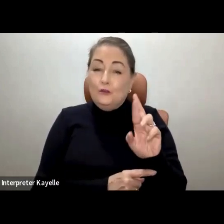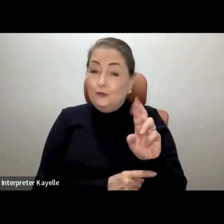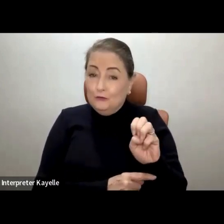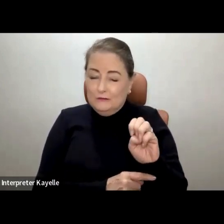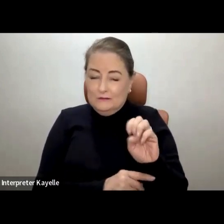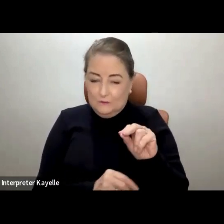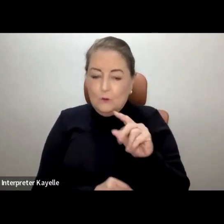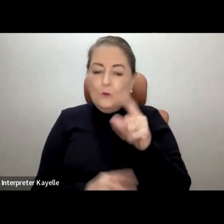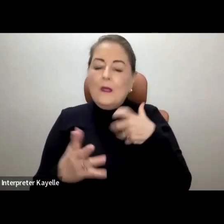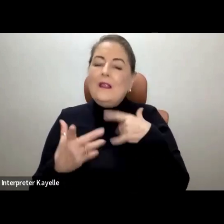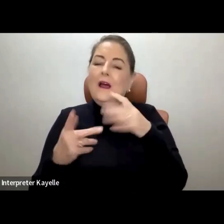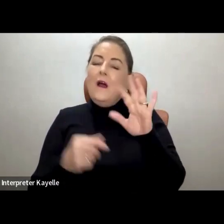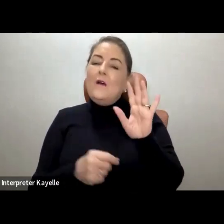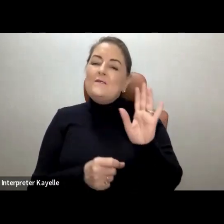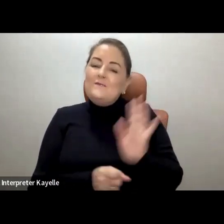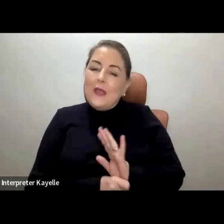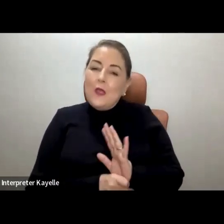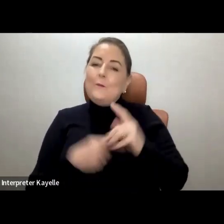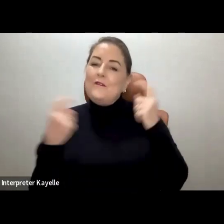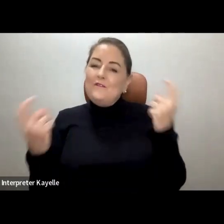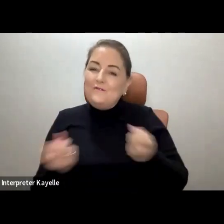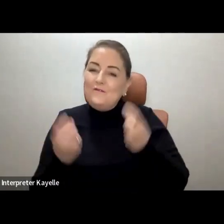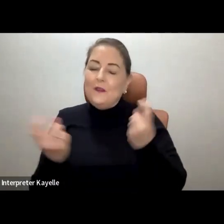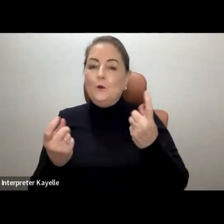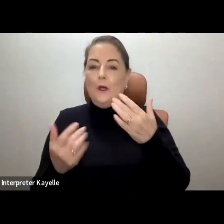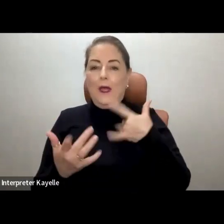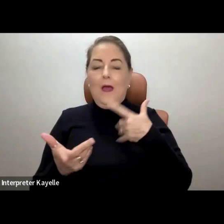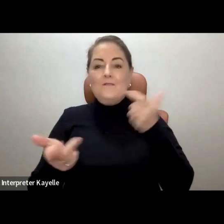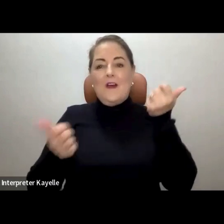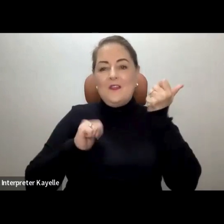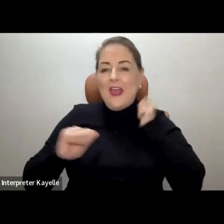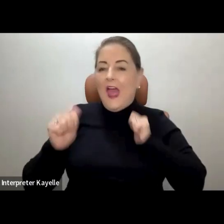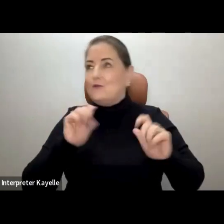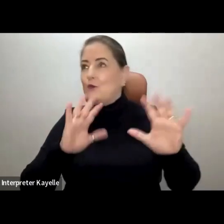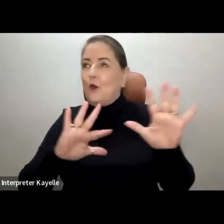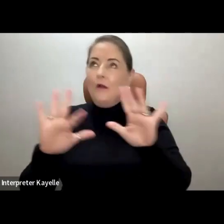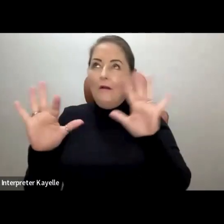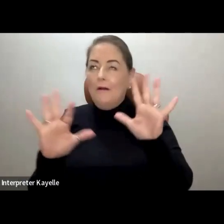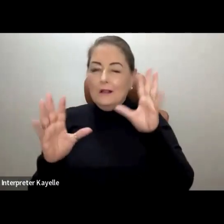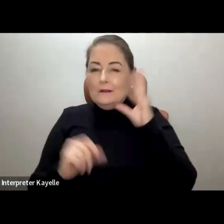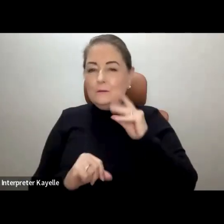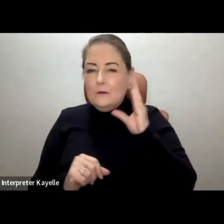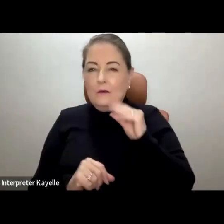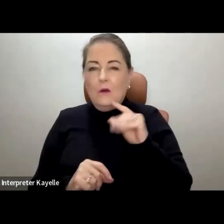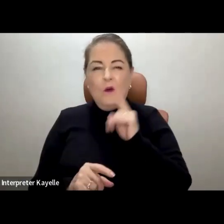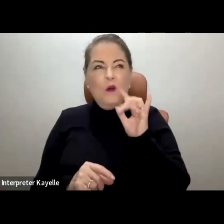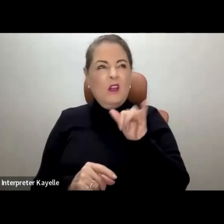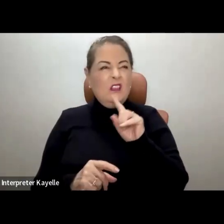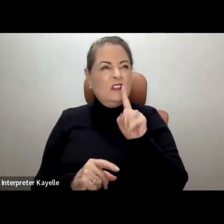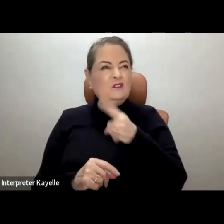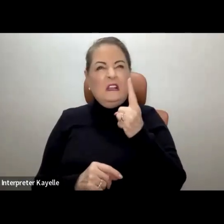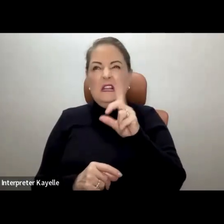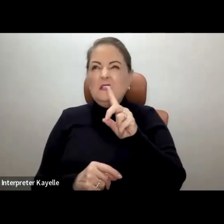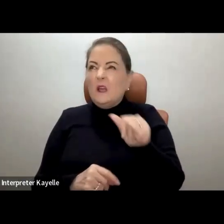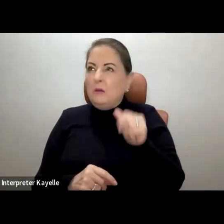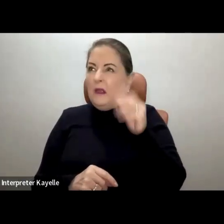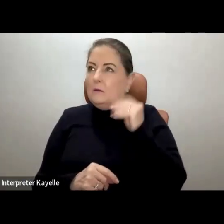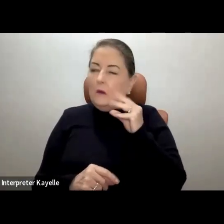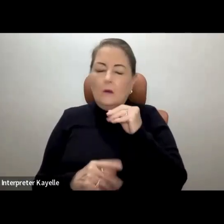festival in a theater. So you're having a theatrical experience. So they're not saying that this is a, oh, this is a disability experience. We want everybody to come, we don't want just the